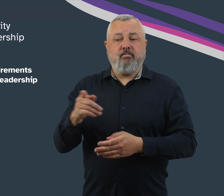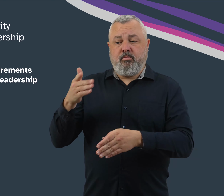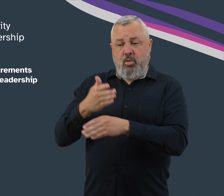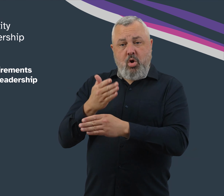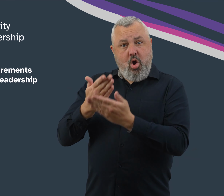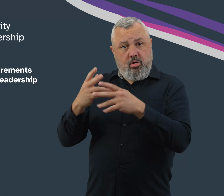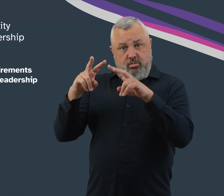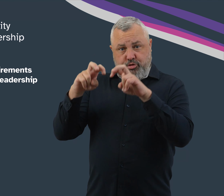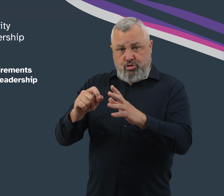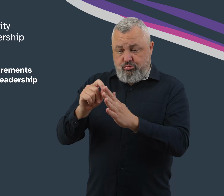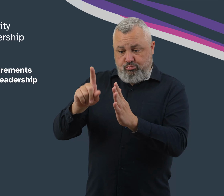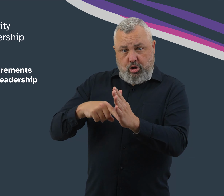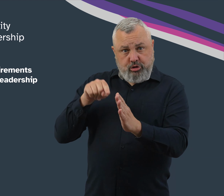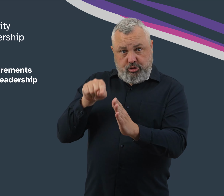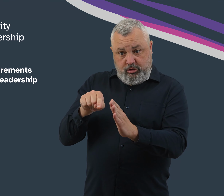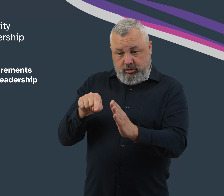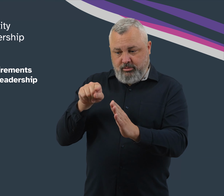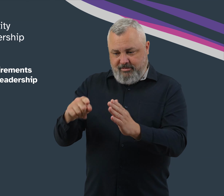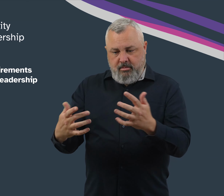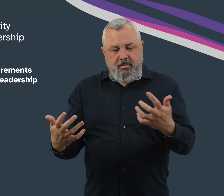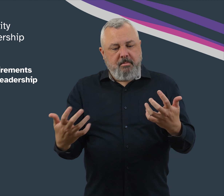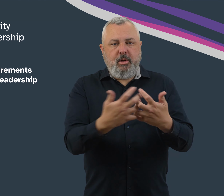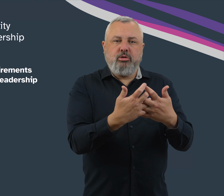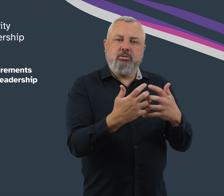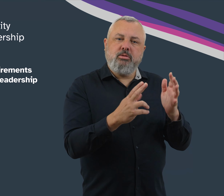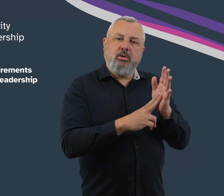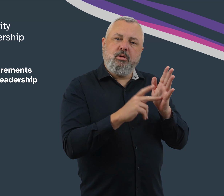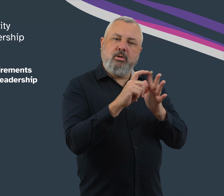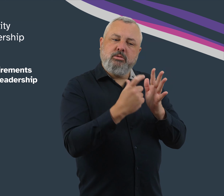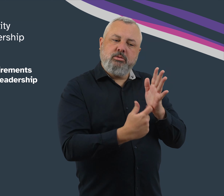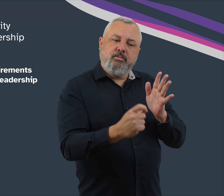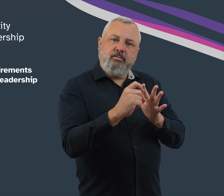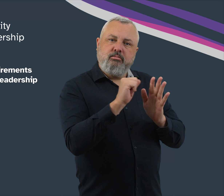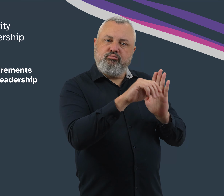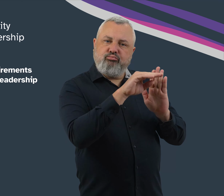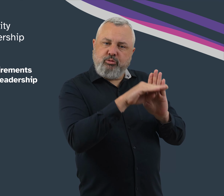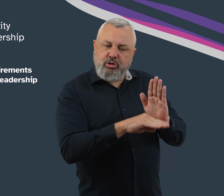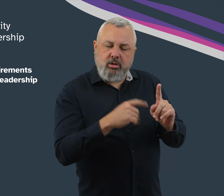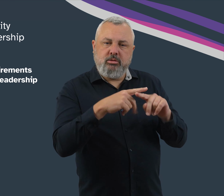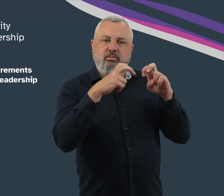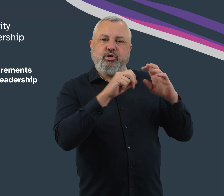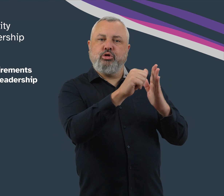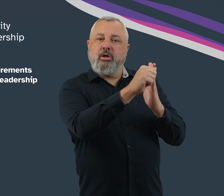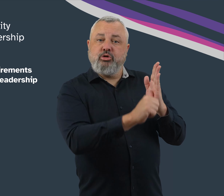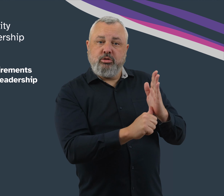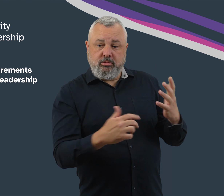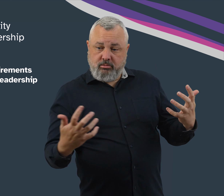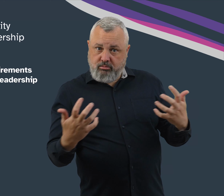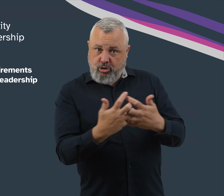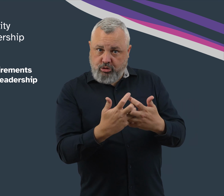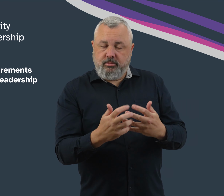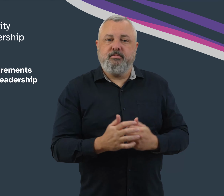be working on a research project with objectives and outcomes aligned with the NDRP Principles and Research Agenda and contributing to